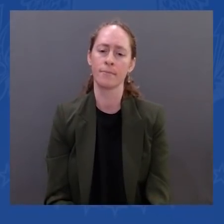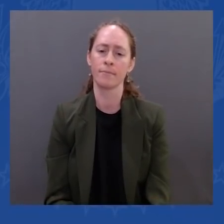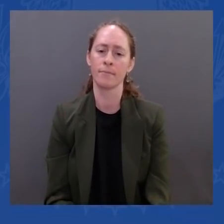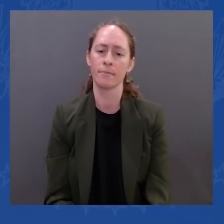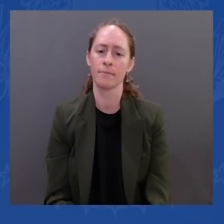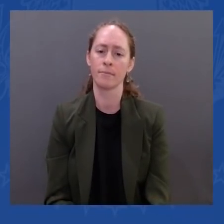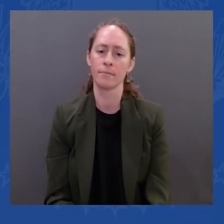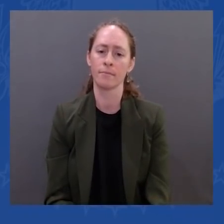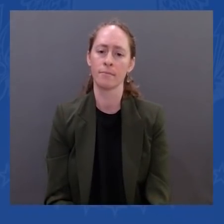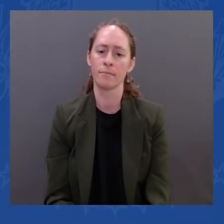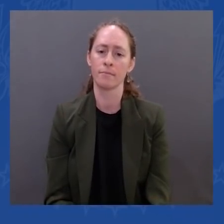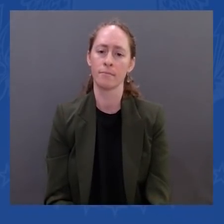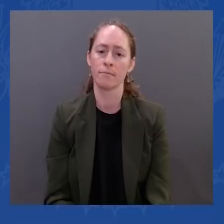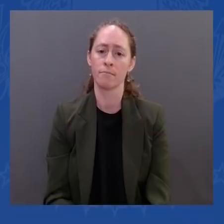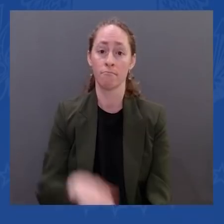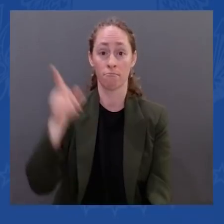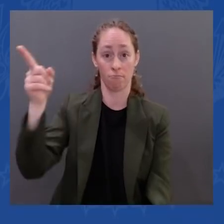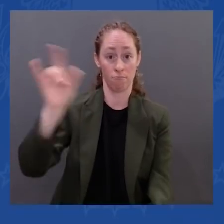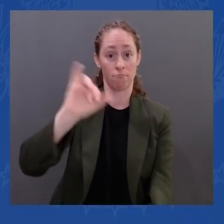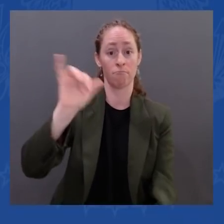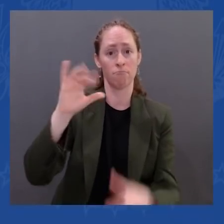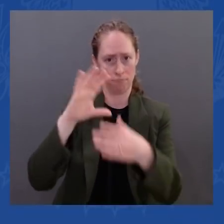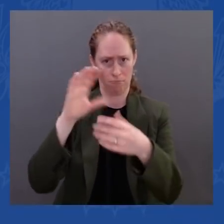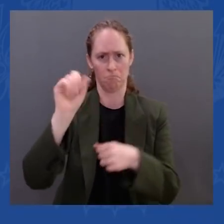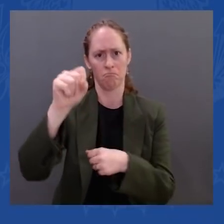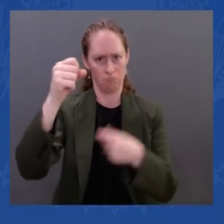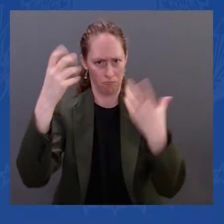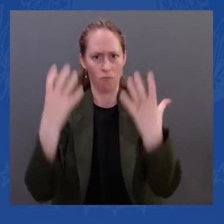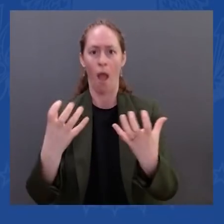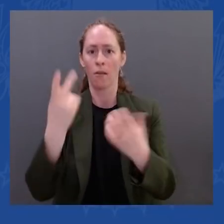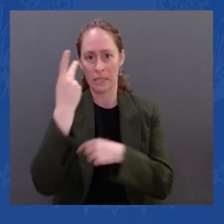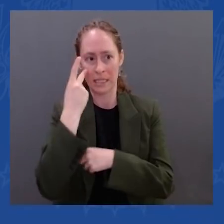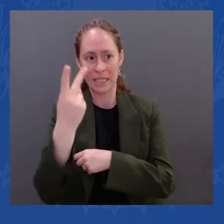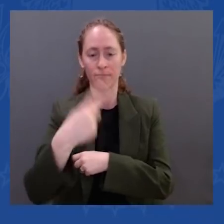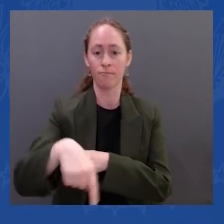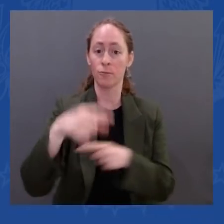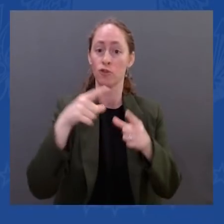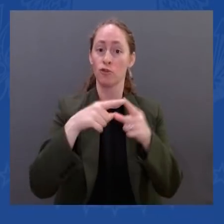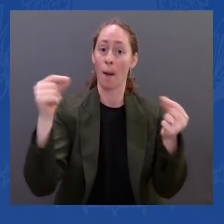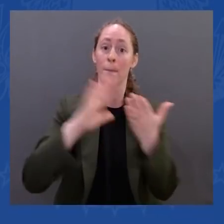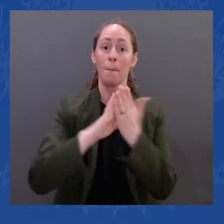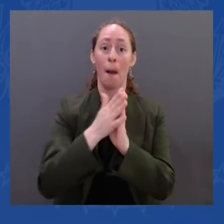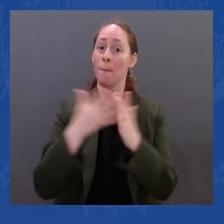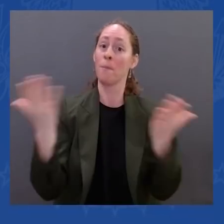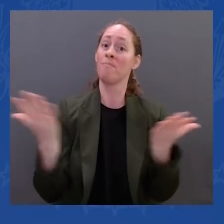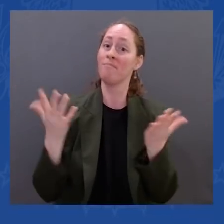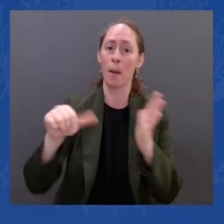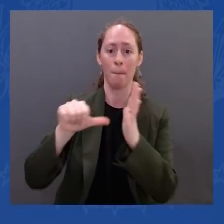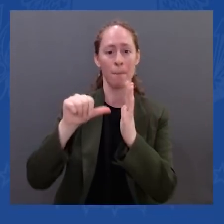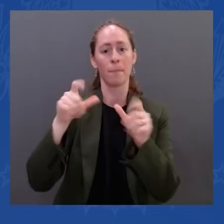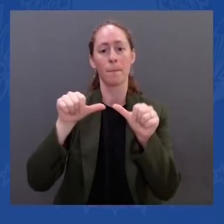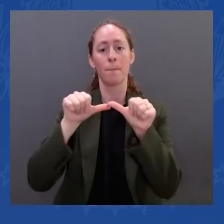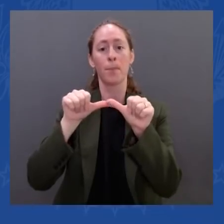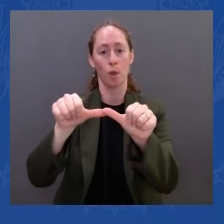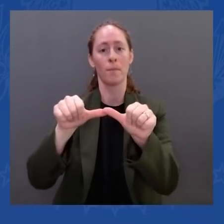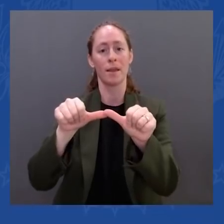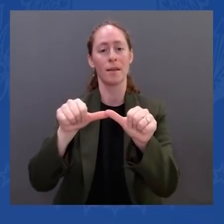of a reformed Security Council. "The Pacific Ocean does not separate Japan